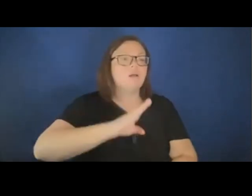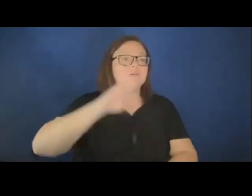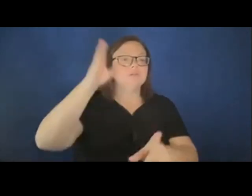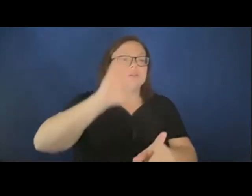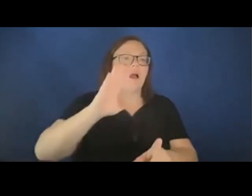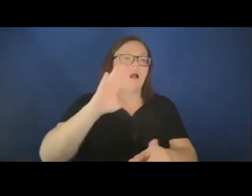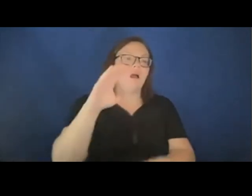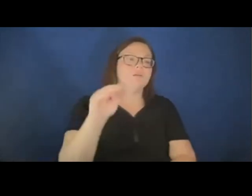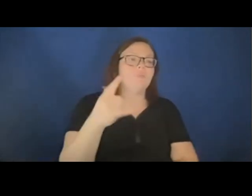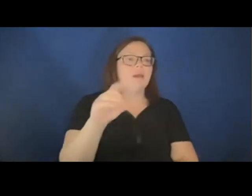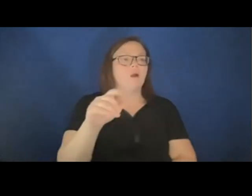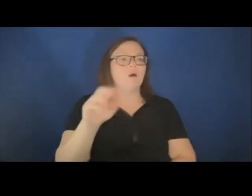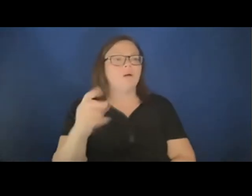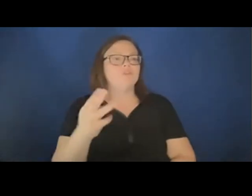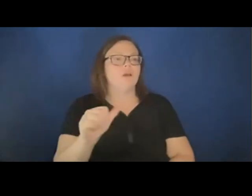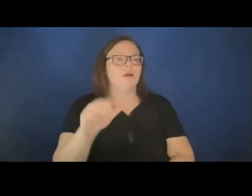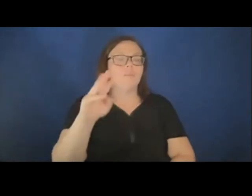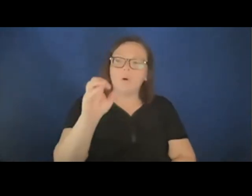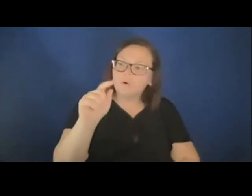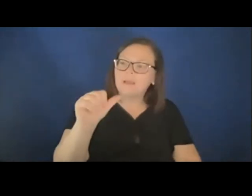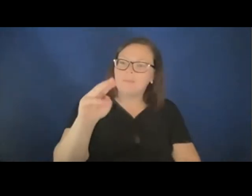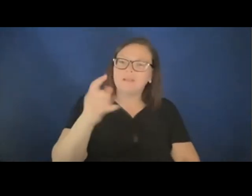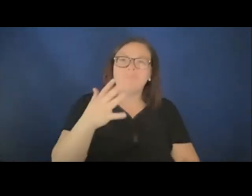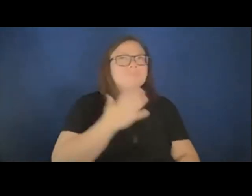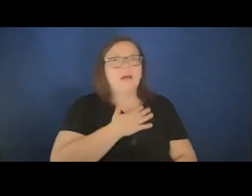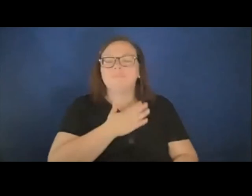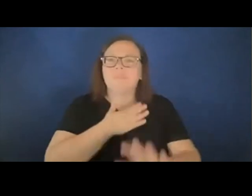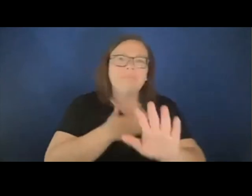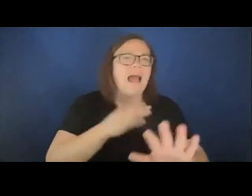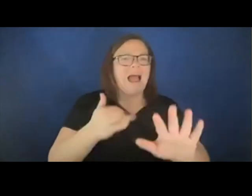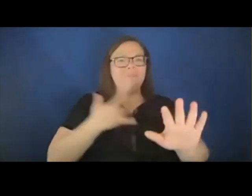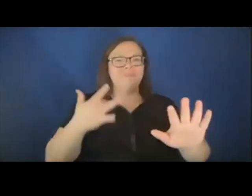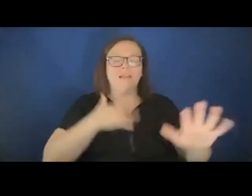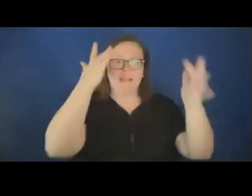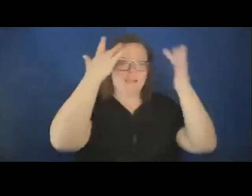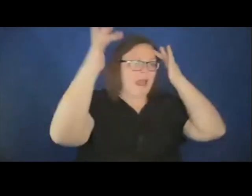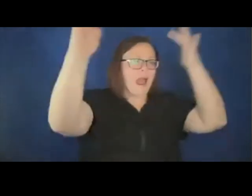matcha, mota mota mota—oh my my my I’m feeling high what a day, what a day to love